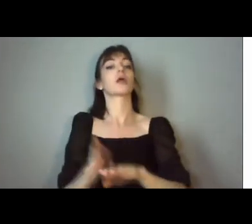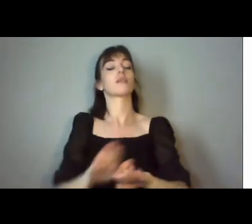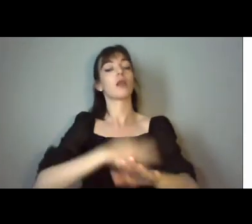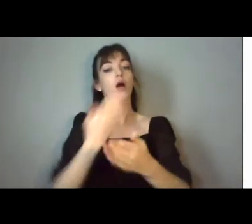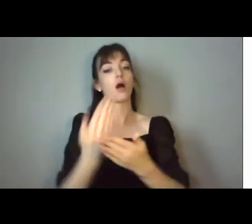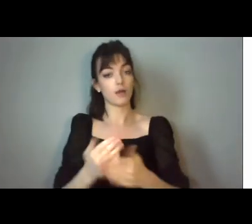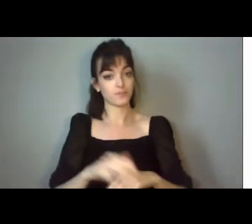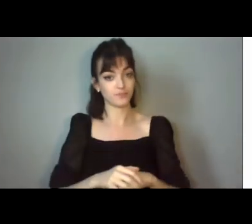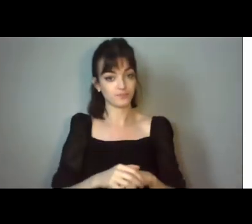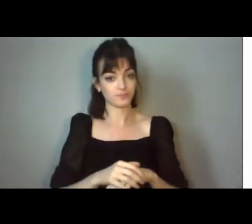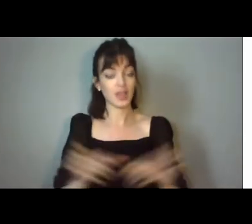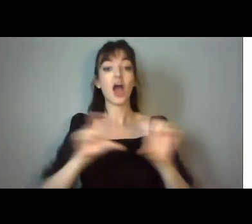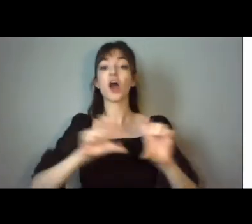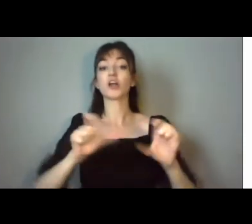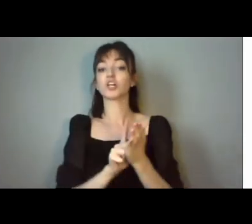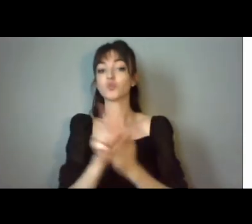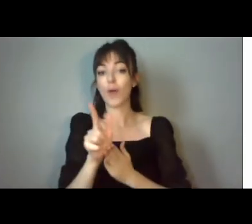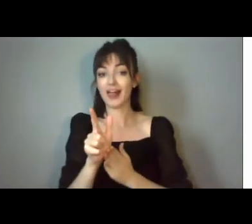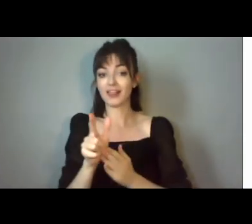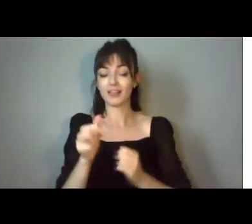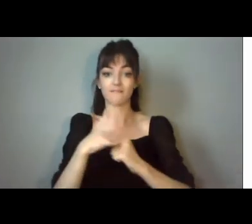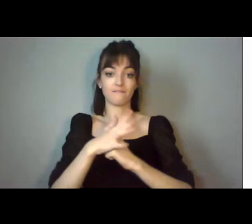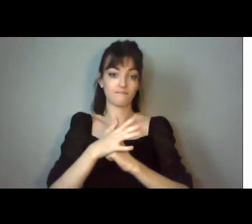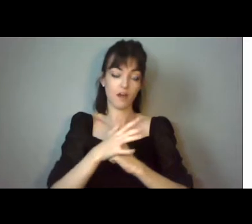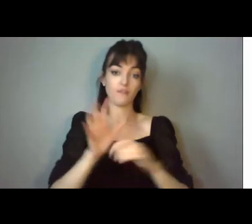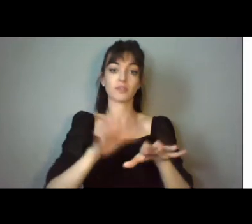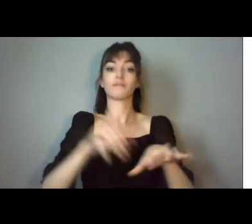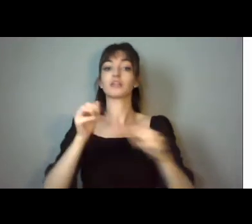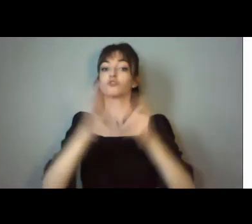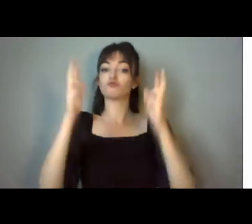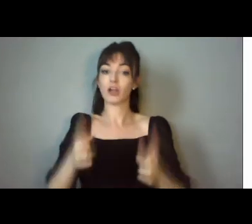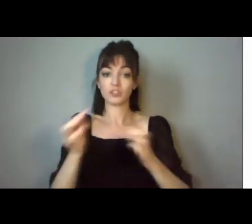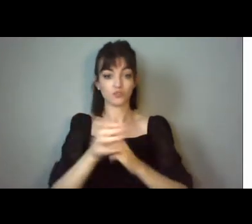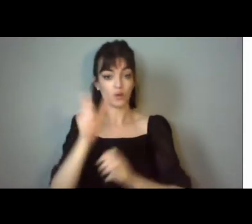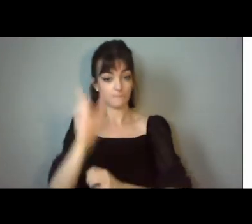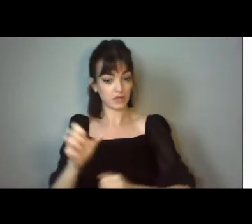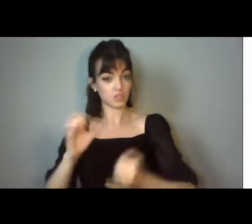Article 12 of the Convention on the Rights of People with Disabilities equal recognition